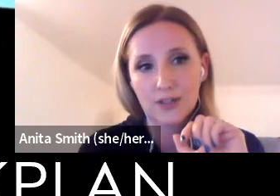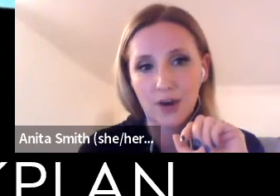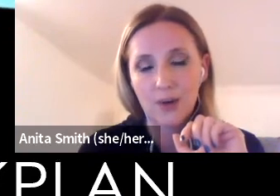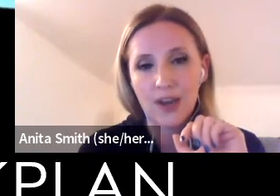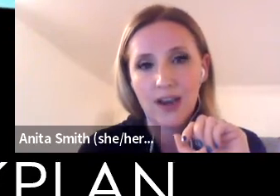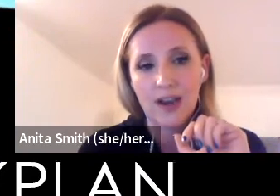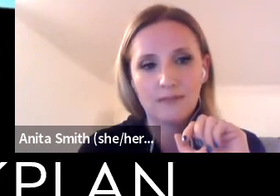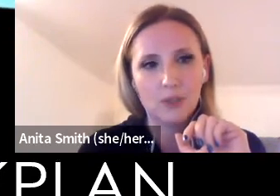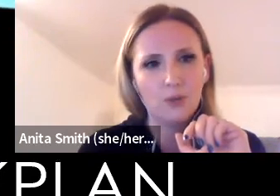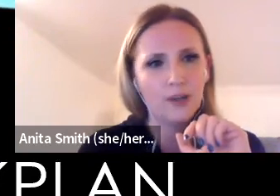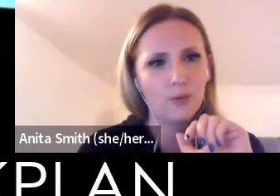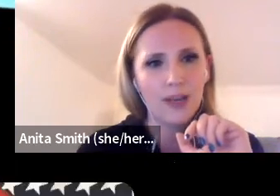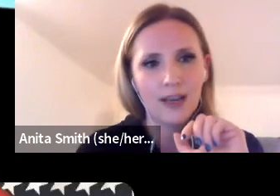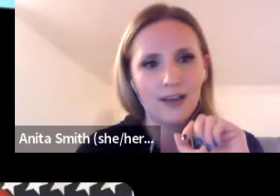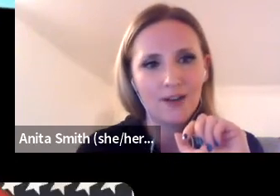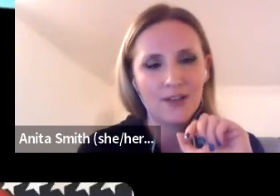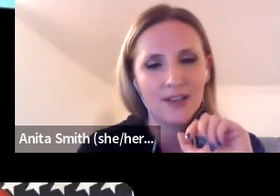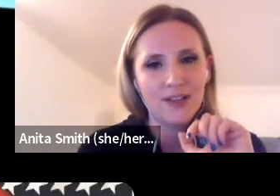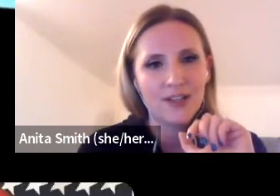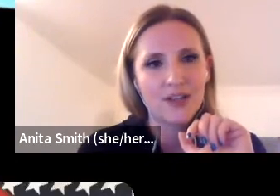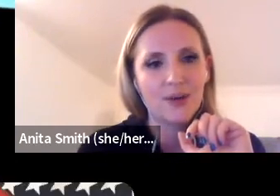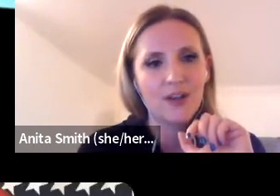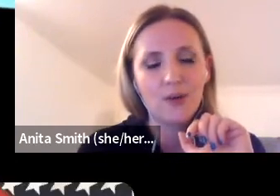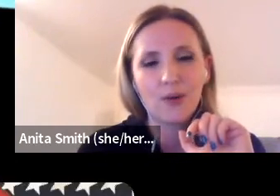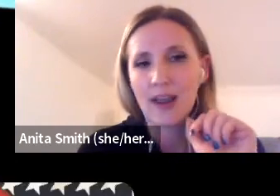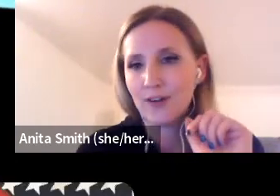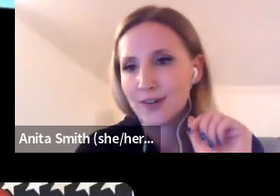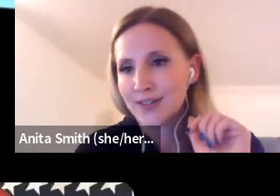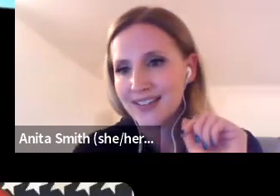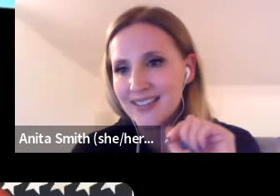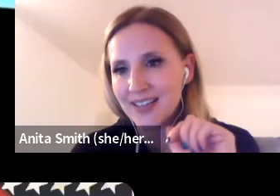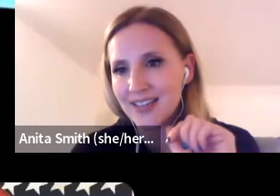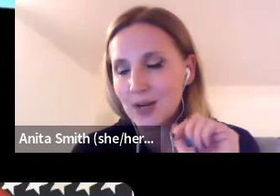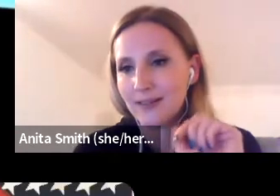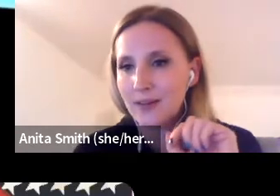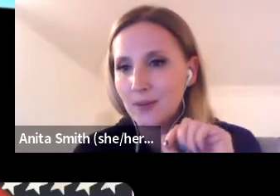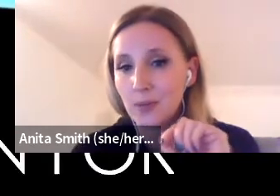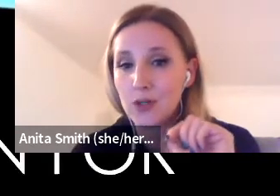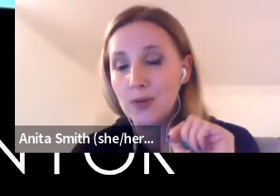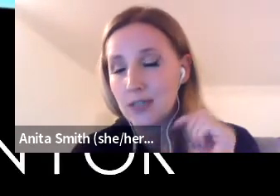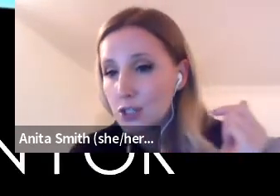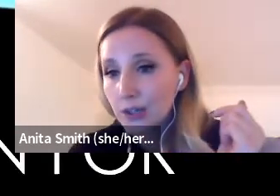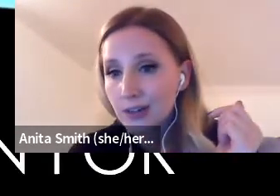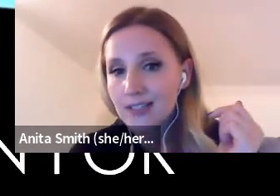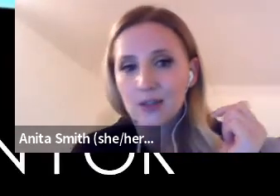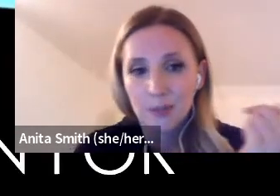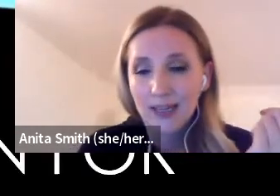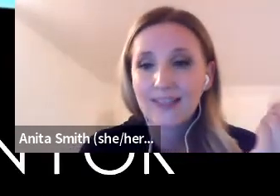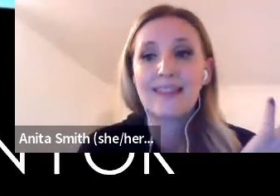So, ooh, we are way ahead now. So if you are ever considering what your potential earnings could be,